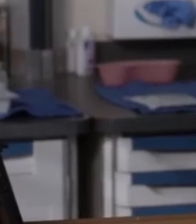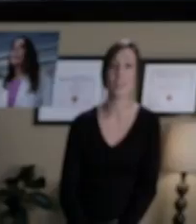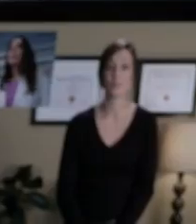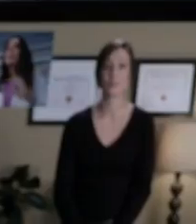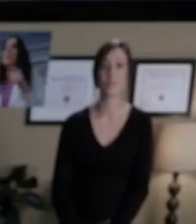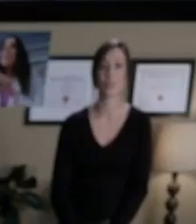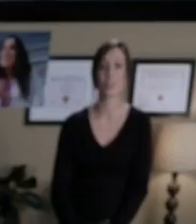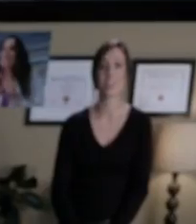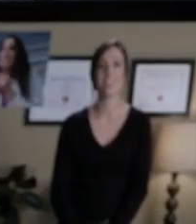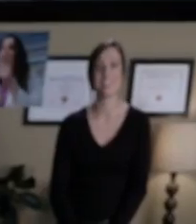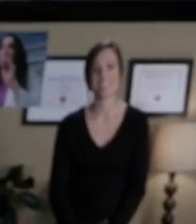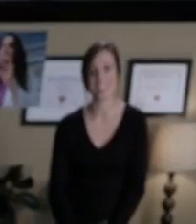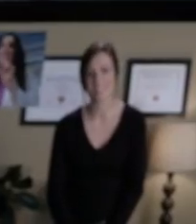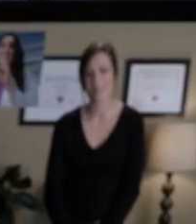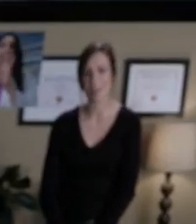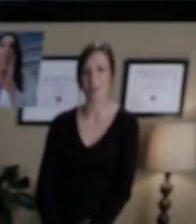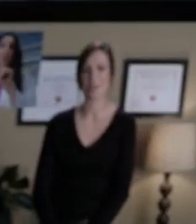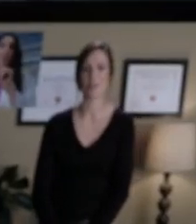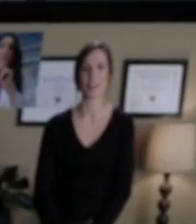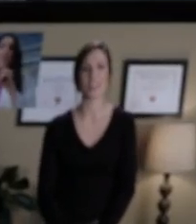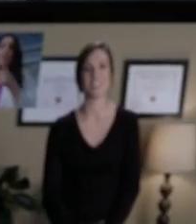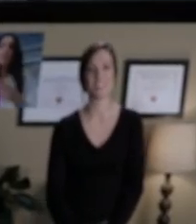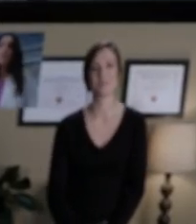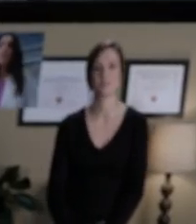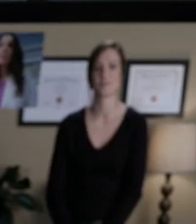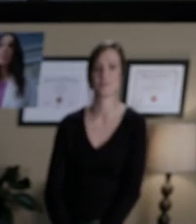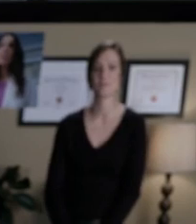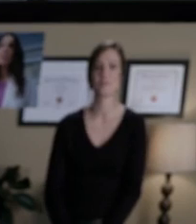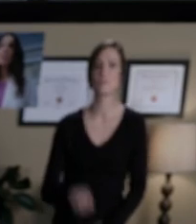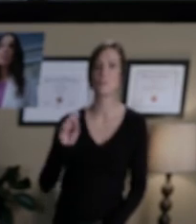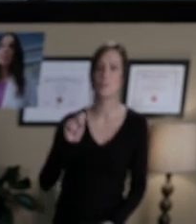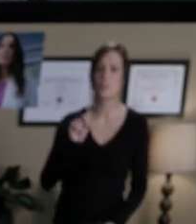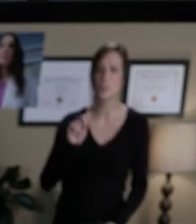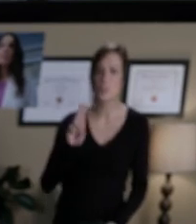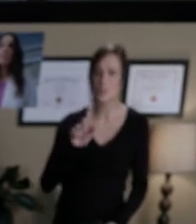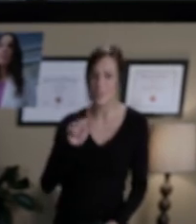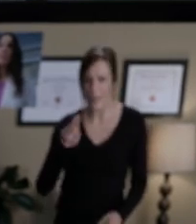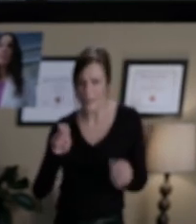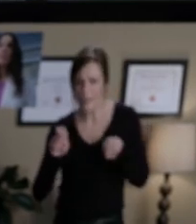It's nice to meet you, Miss Britland. Suzanne. And you're?